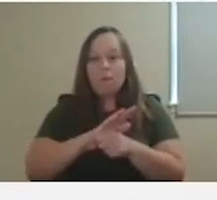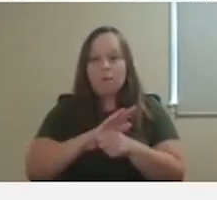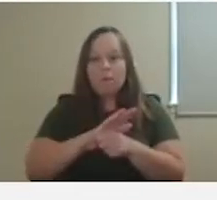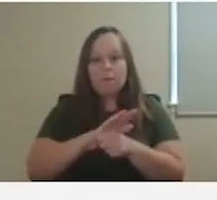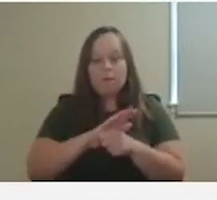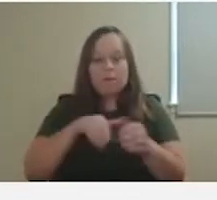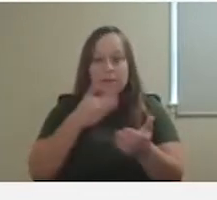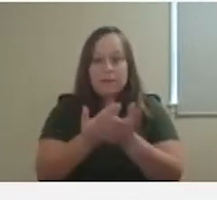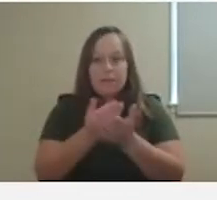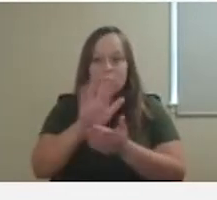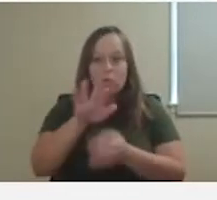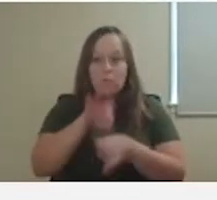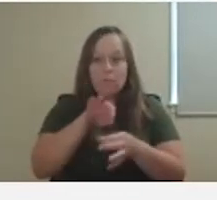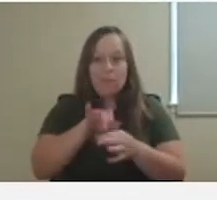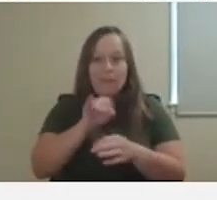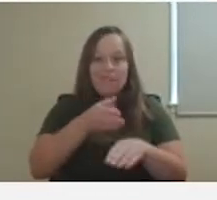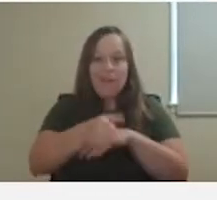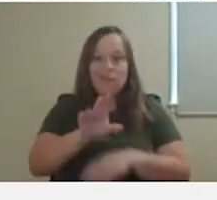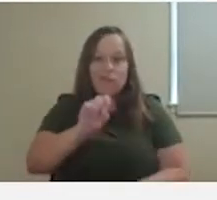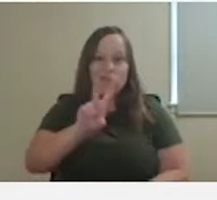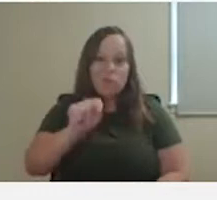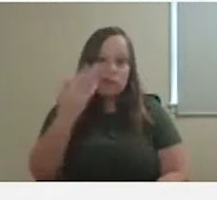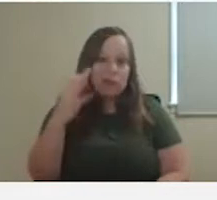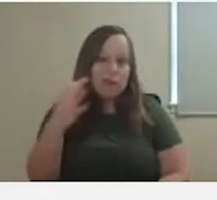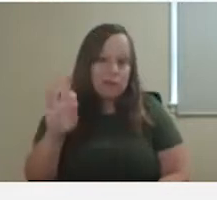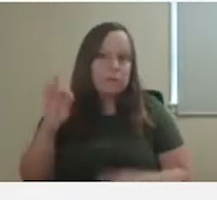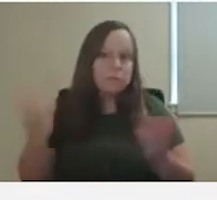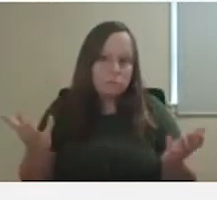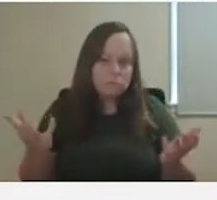of a ballot that's requested after October 19, which